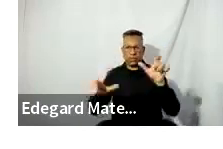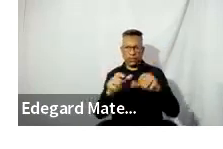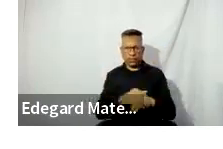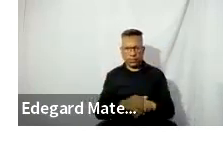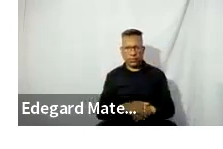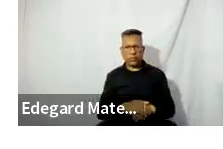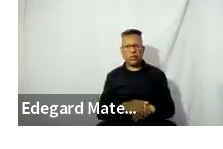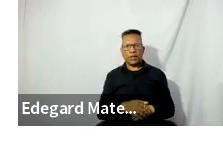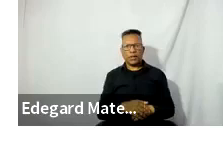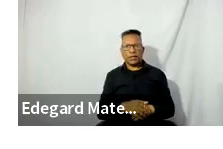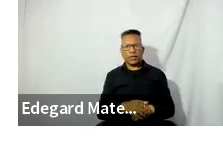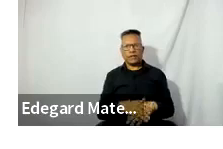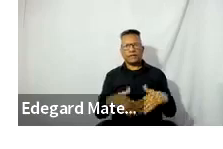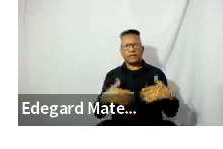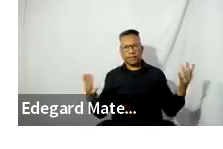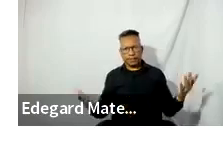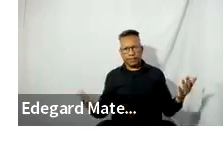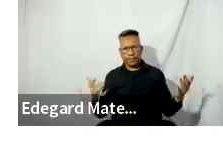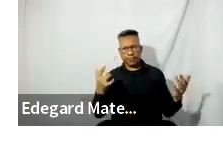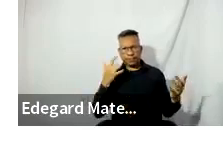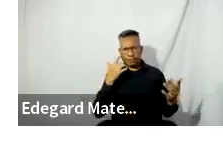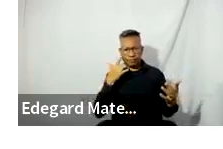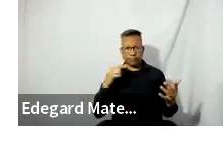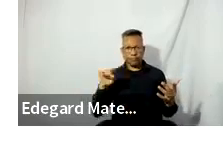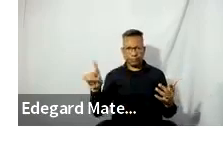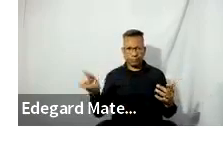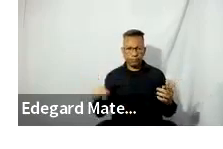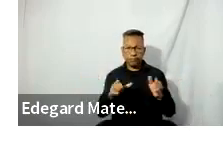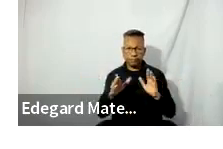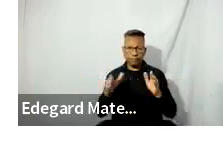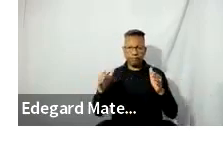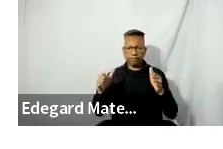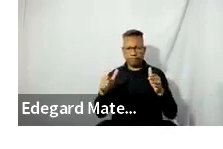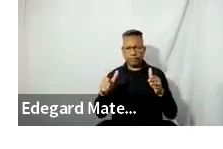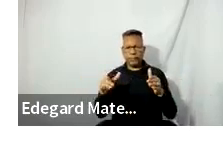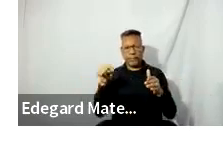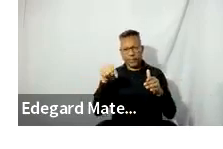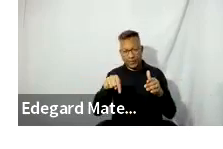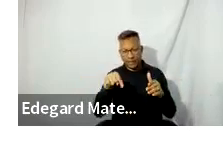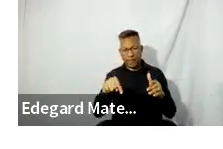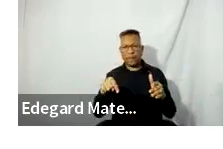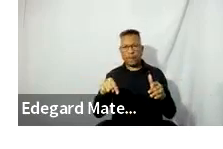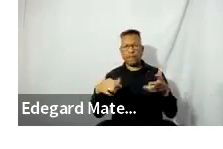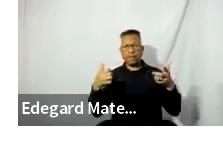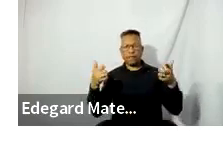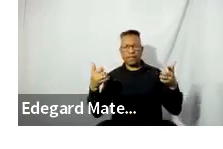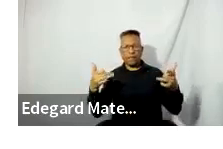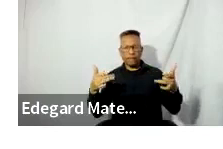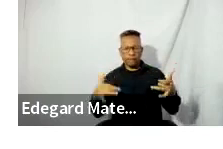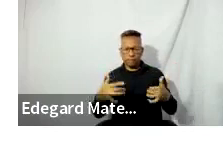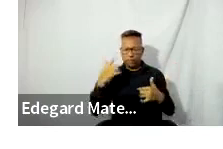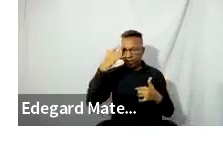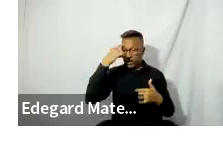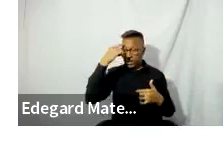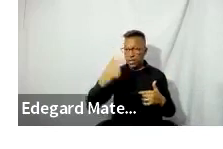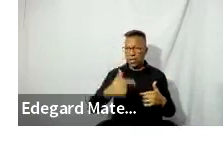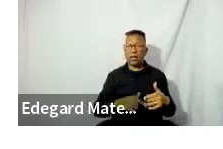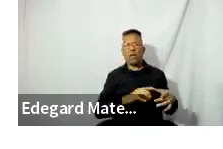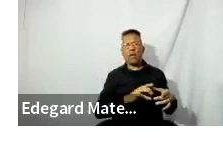that as we'll see but nevertheless, that is the that is the general general conception of the general conception of the social which we we Gotki gives us